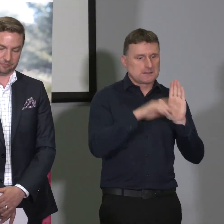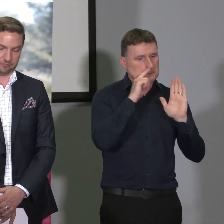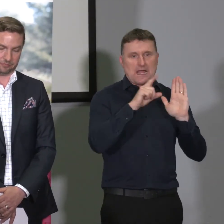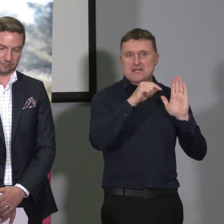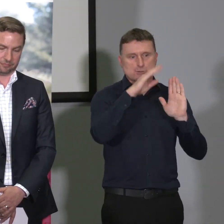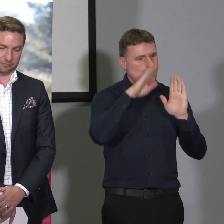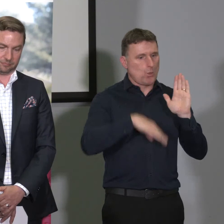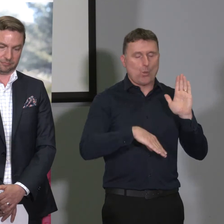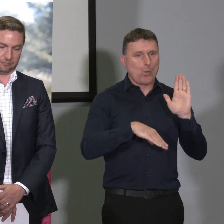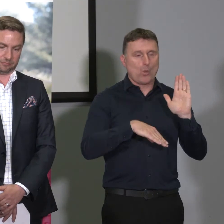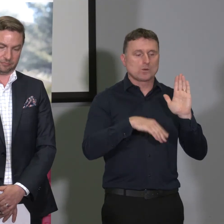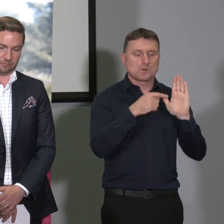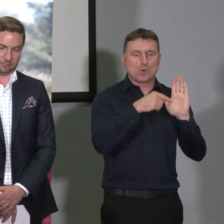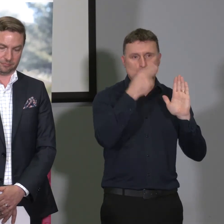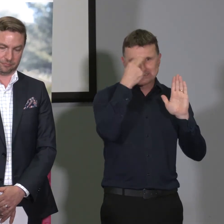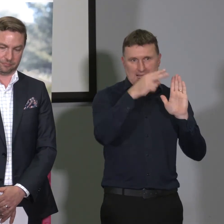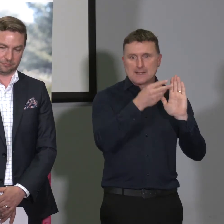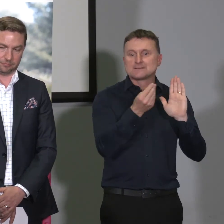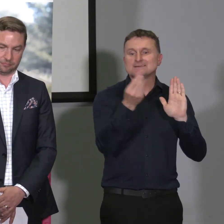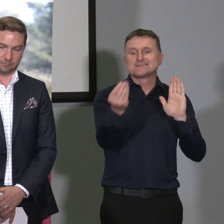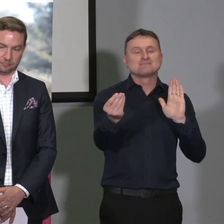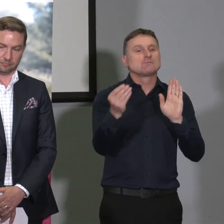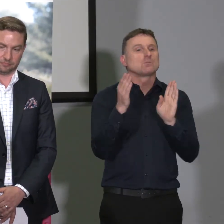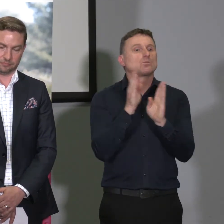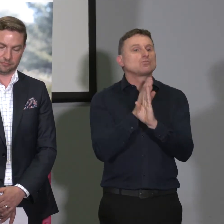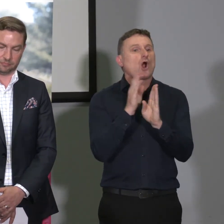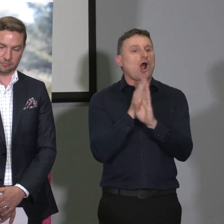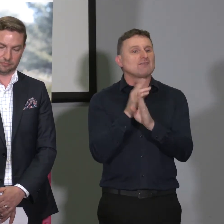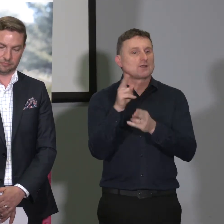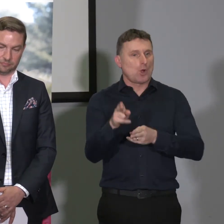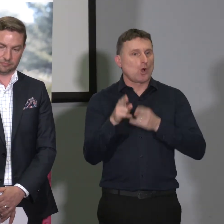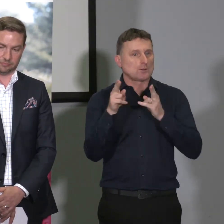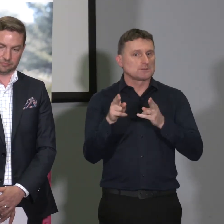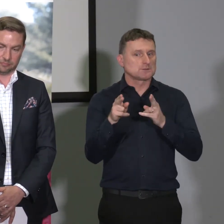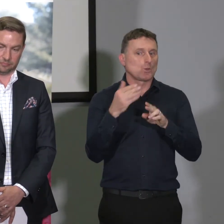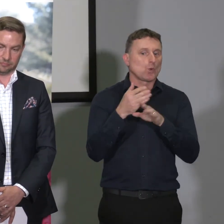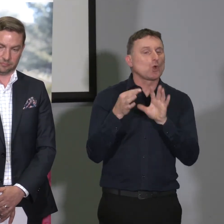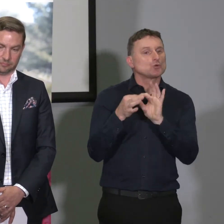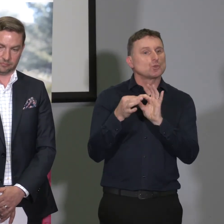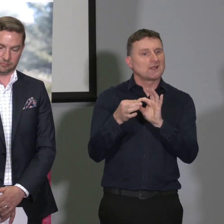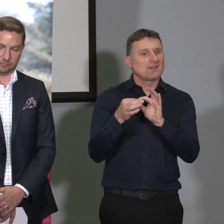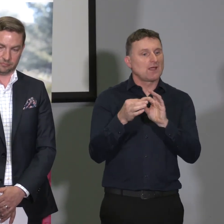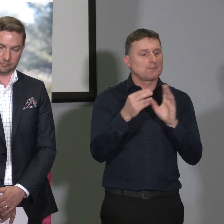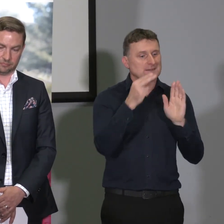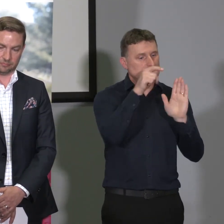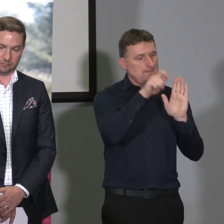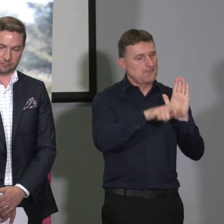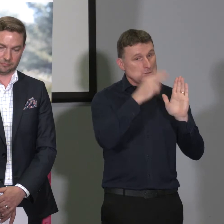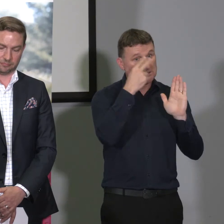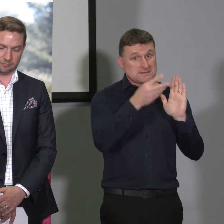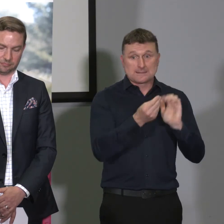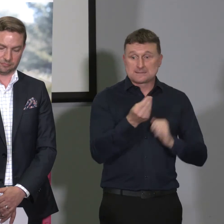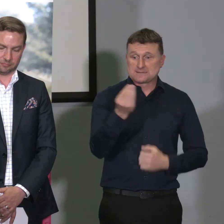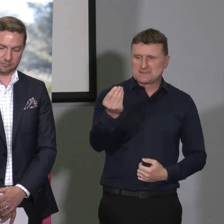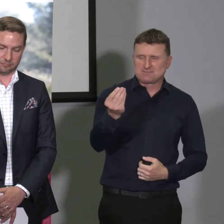in the context of us doing a whole lot of work where we outsourced from the public hospitals. Public hospitals can't do all of the elective work so we are now working with those in the private